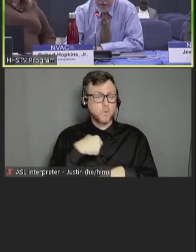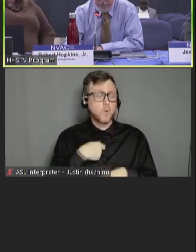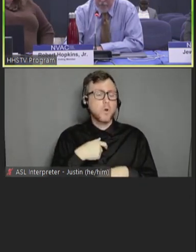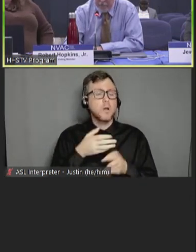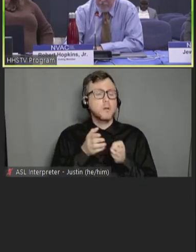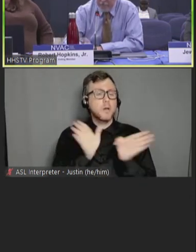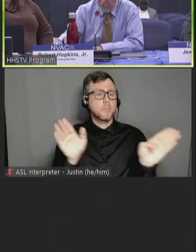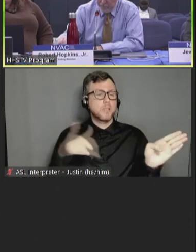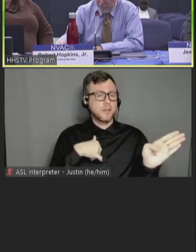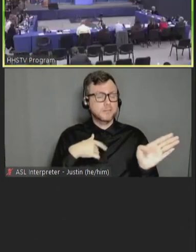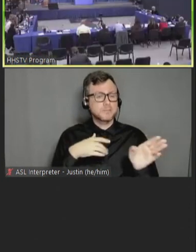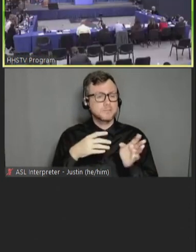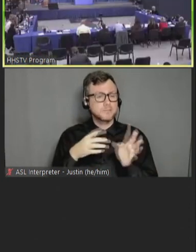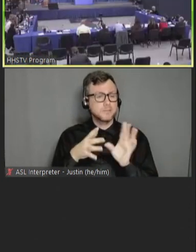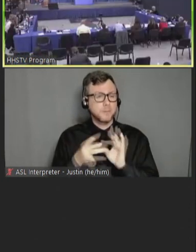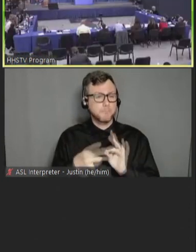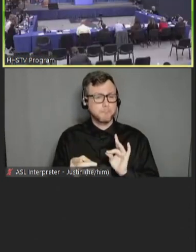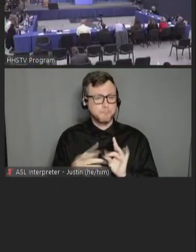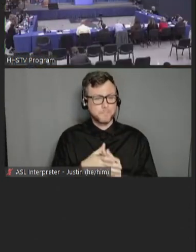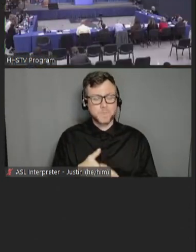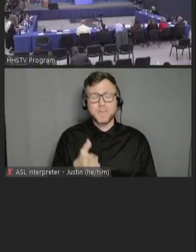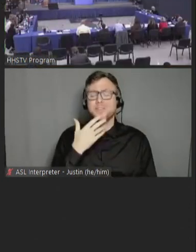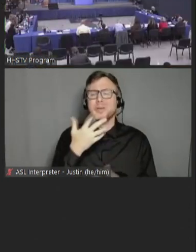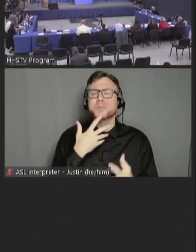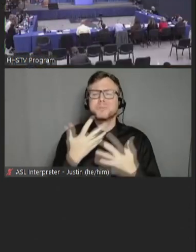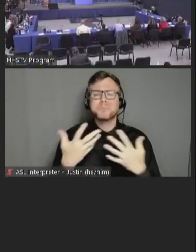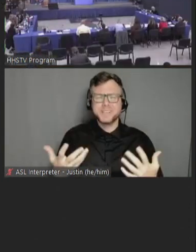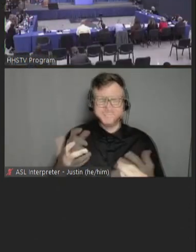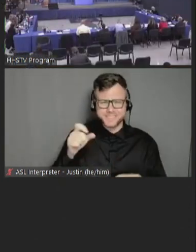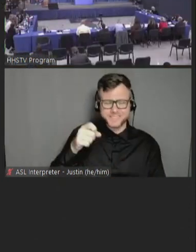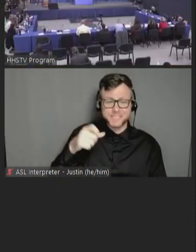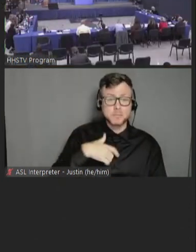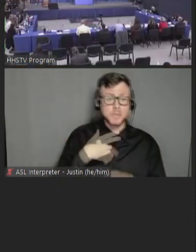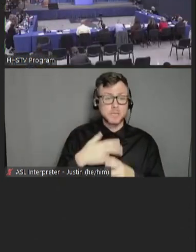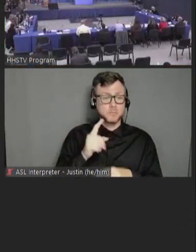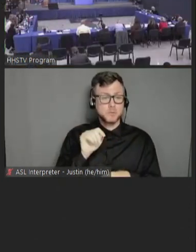Theresa Wrangham: Thank you so much. My name is Theresa Wrangham,